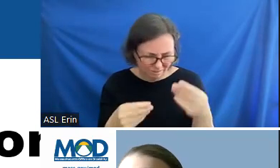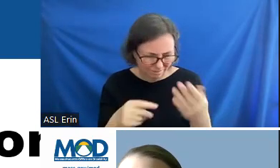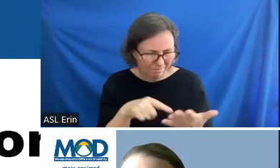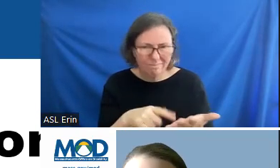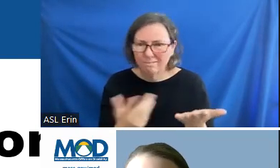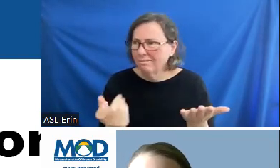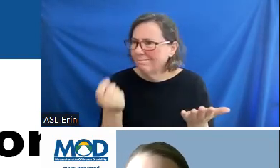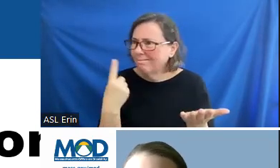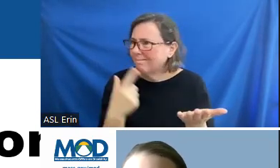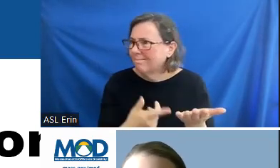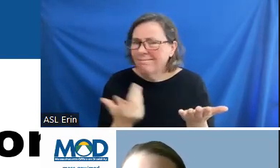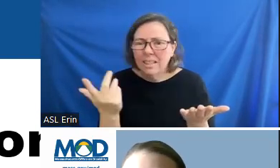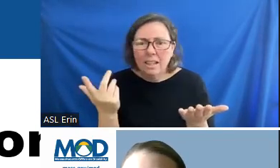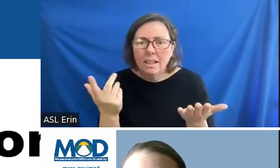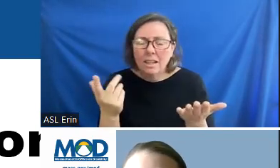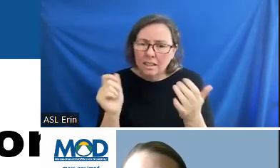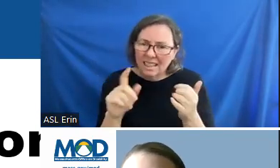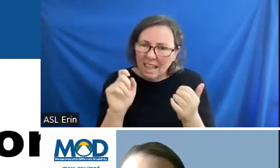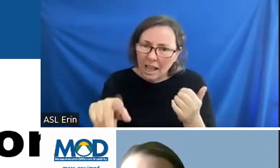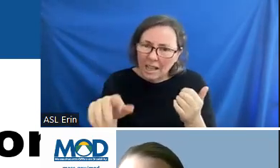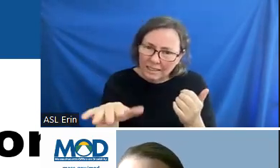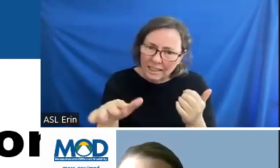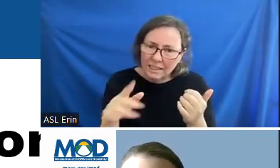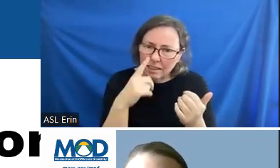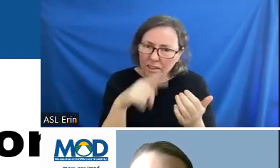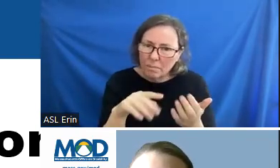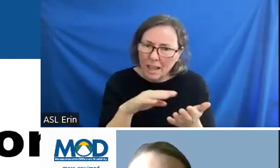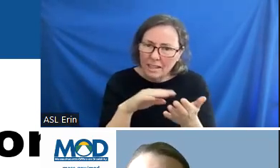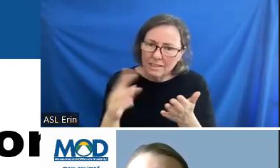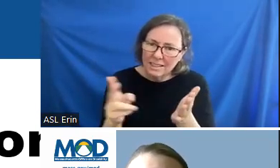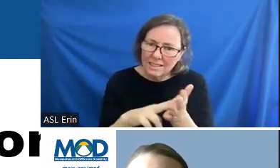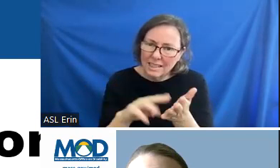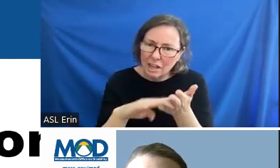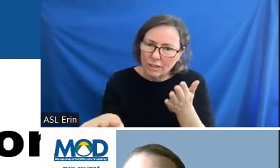it is okay to ask for a release to speak directly with the provider.